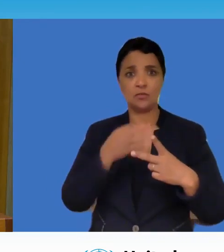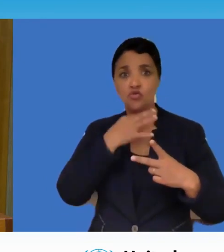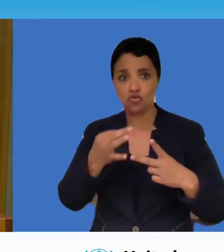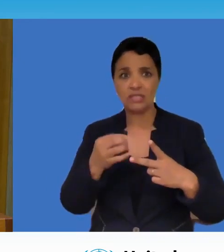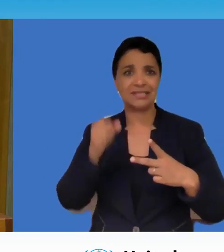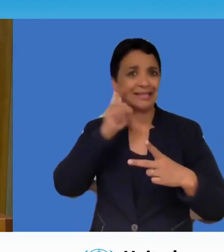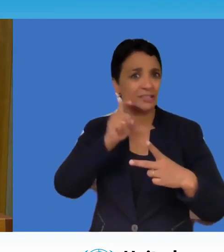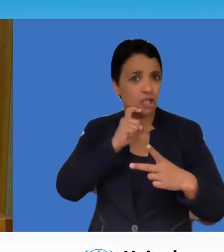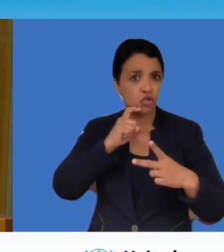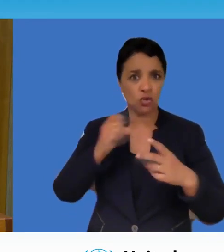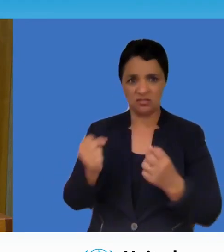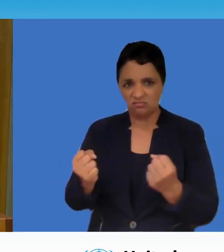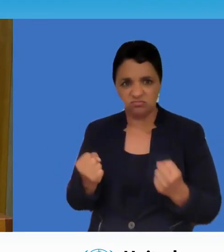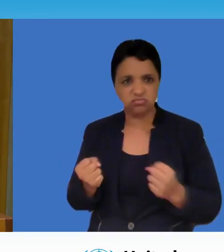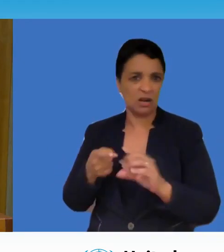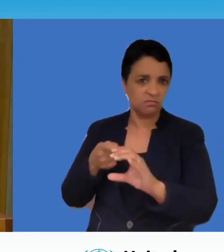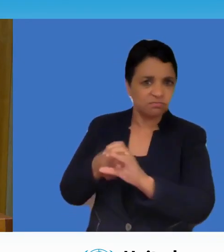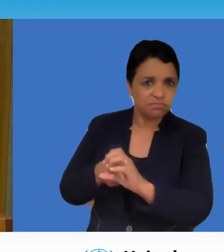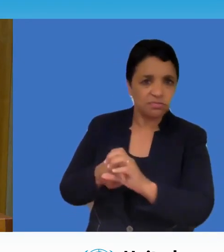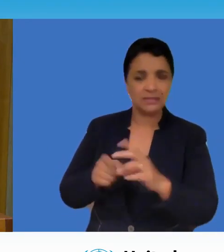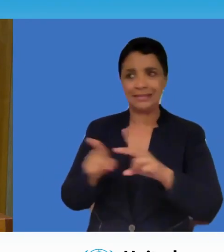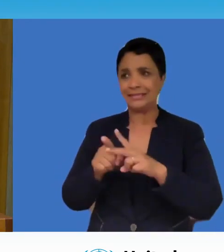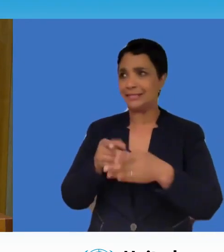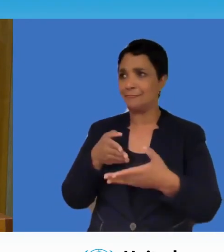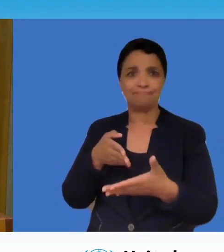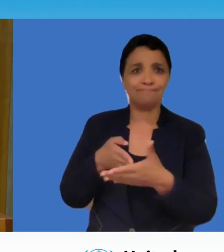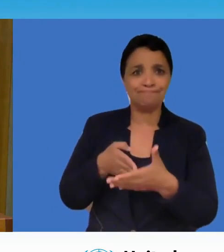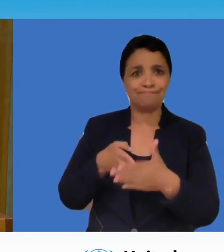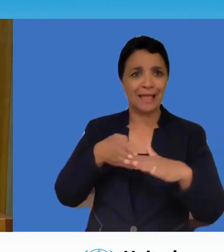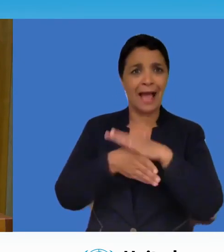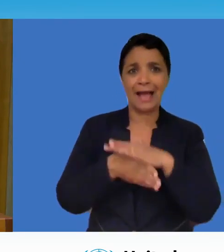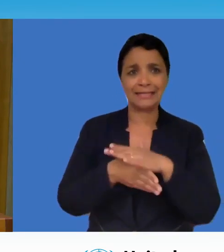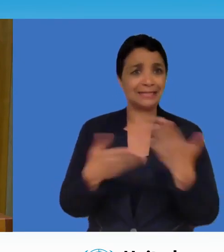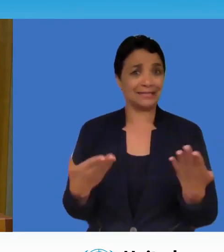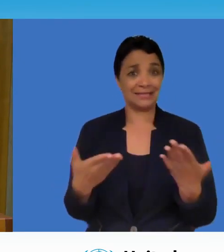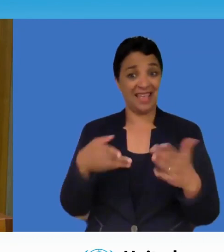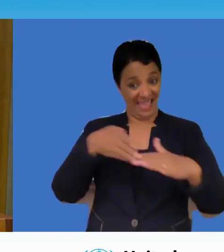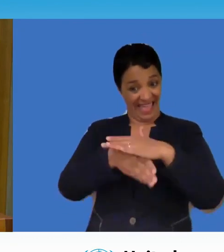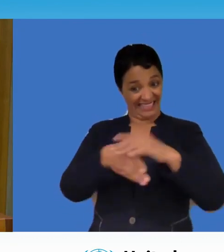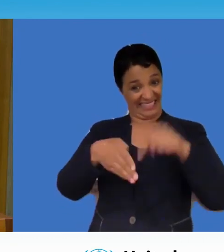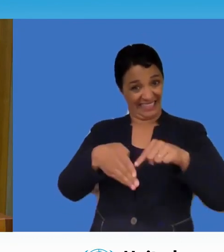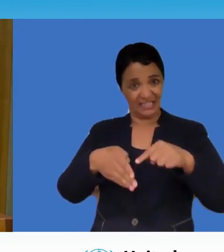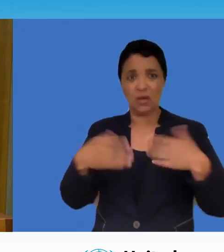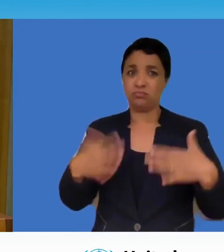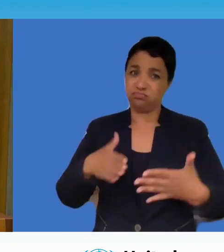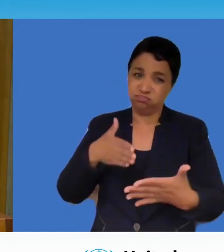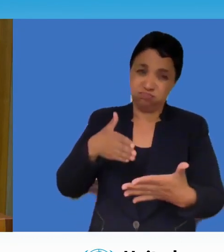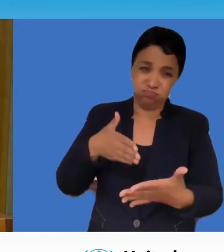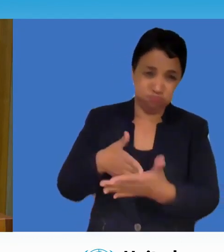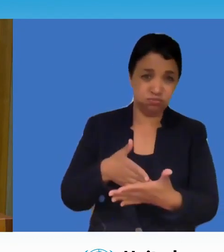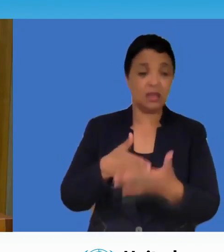they face violence including sexual violence and access constraints access is a huge issue